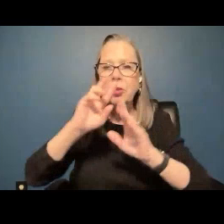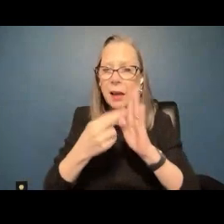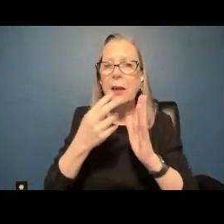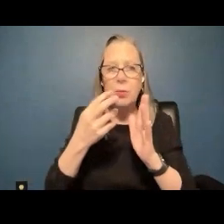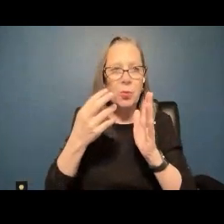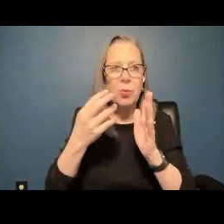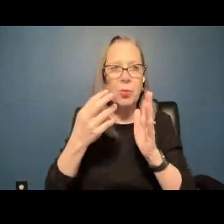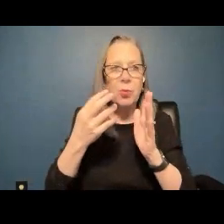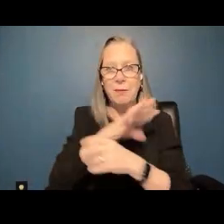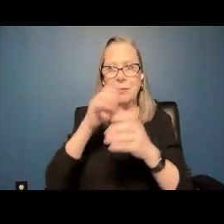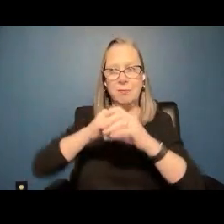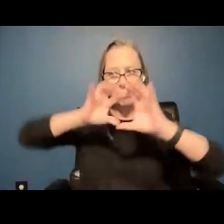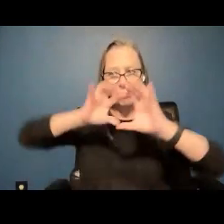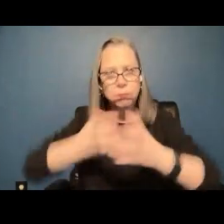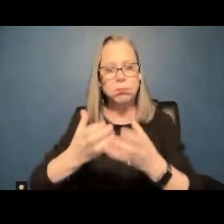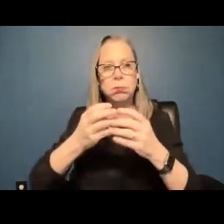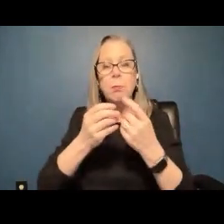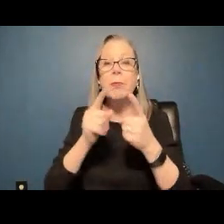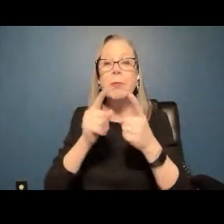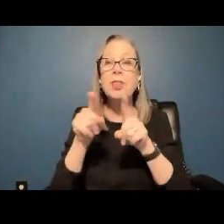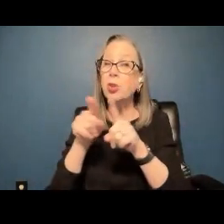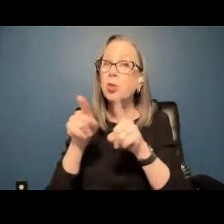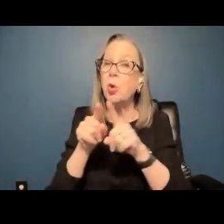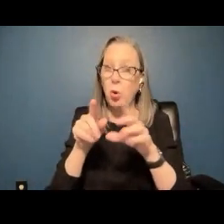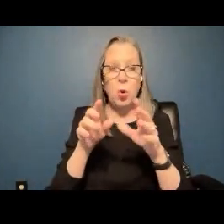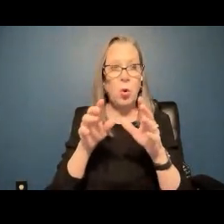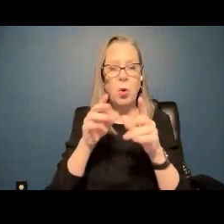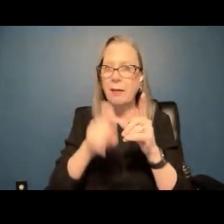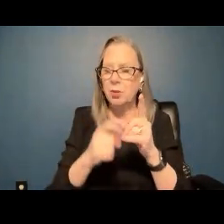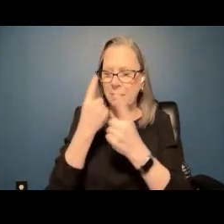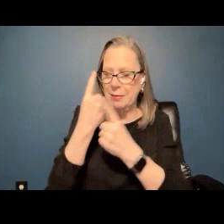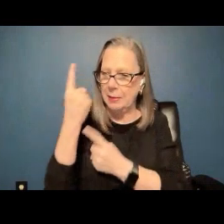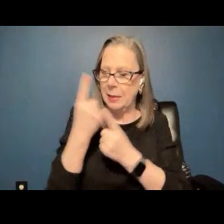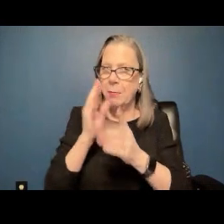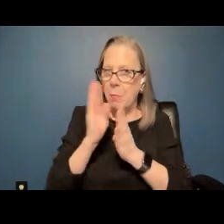It's also strategic because having a detailed sense of the roles that compose